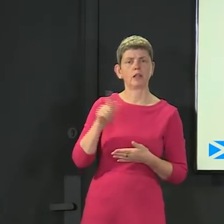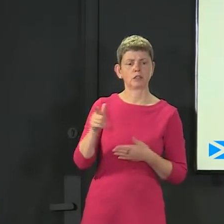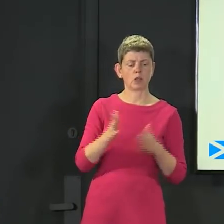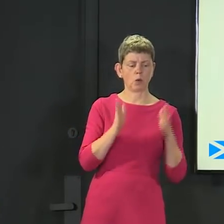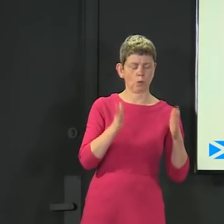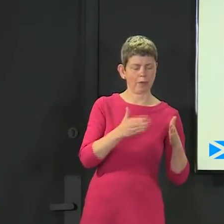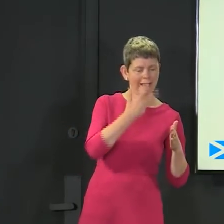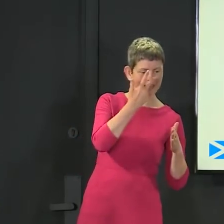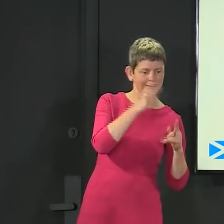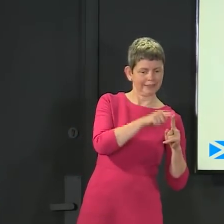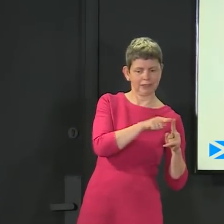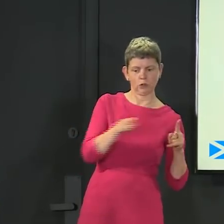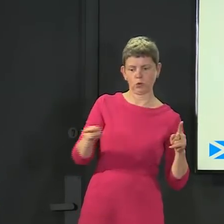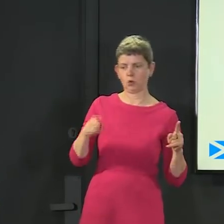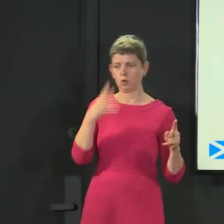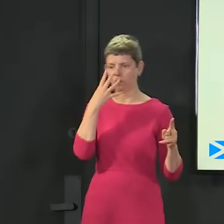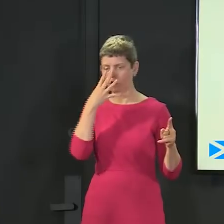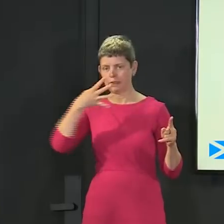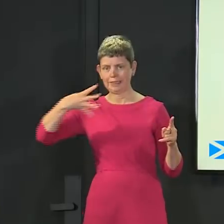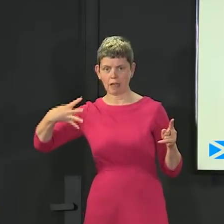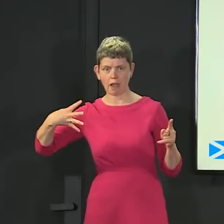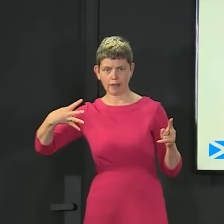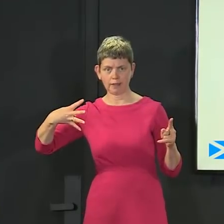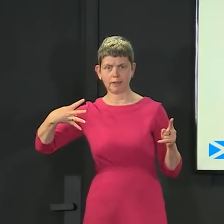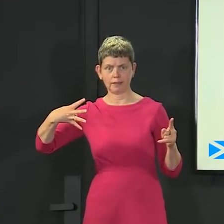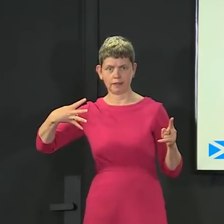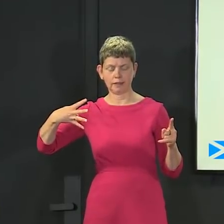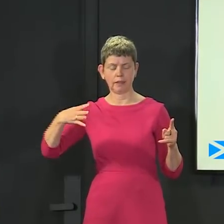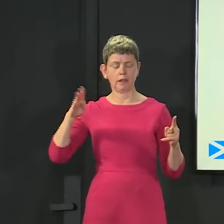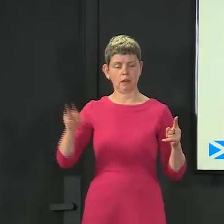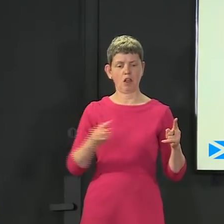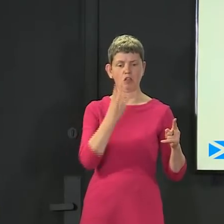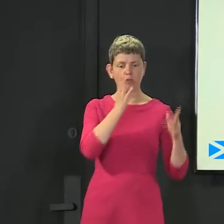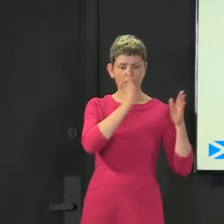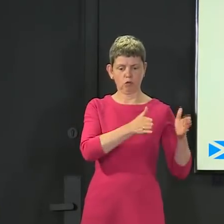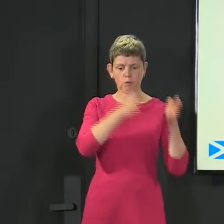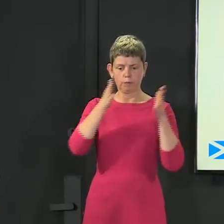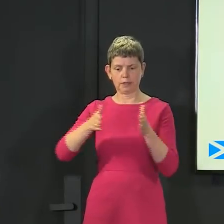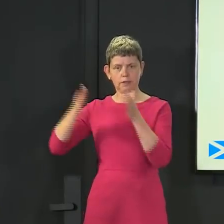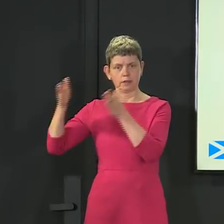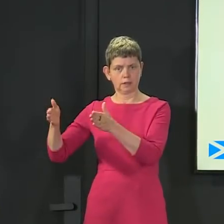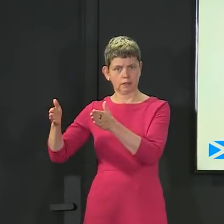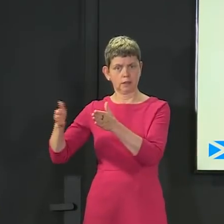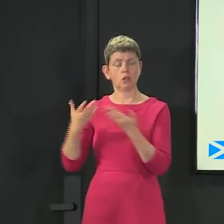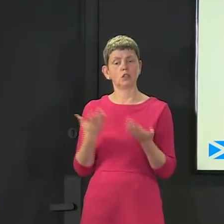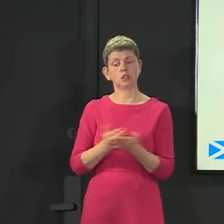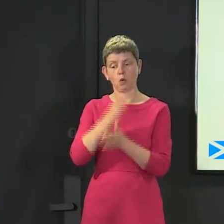those three cohorts into three ages and proceeding with the next group for vaccination which will be